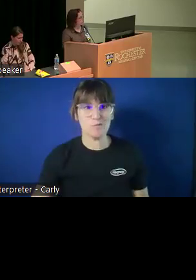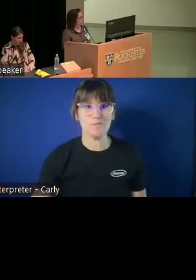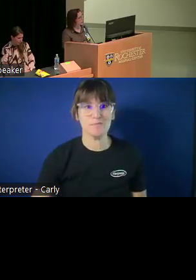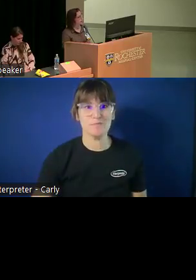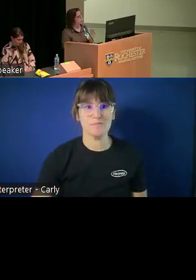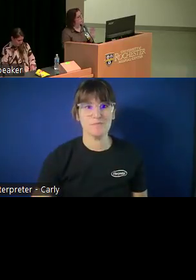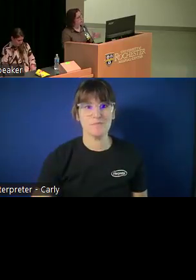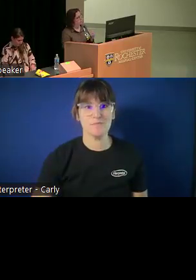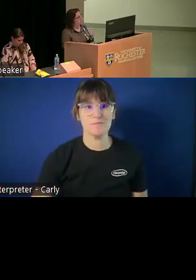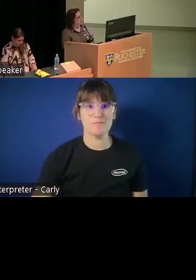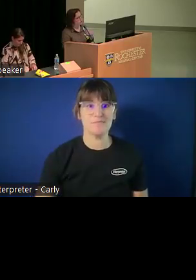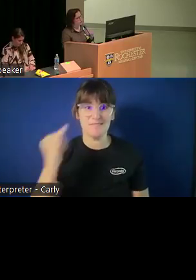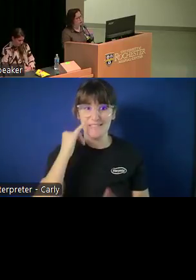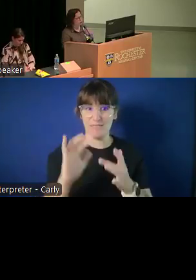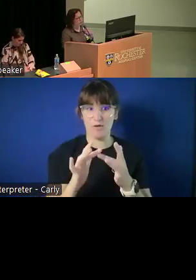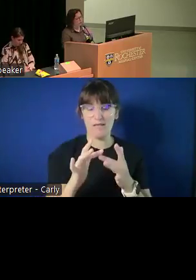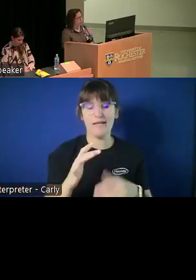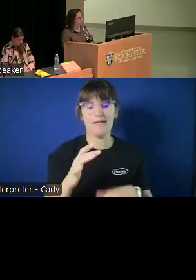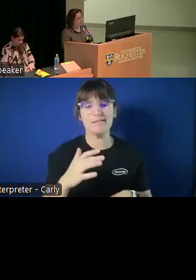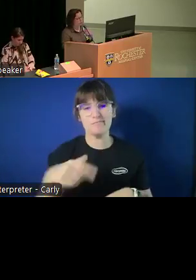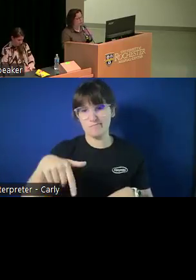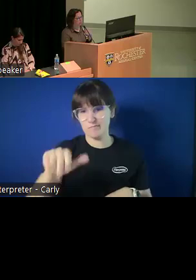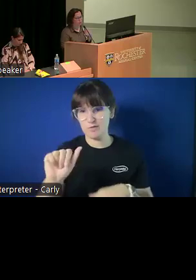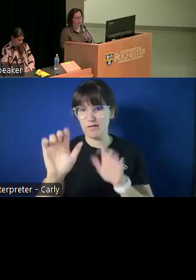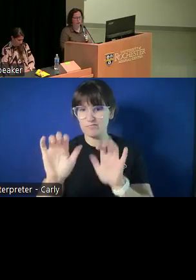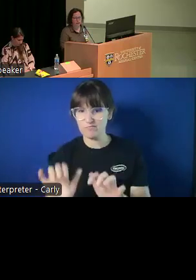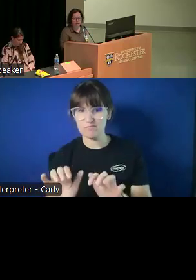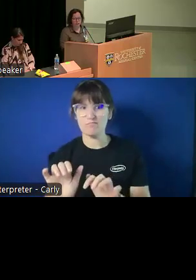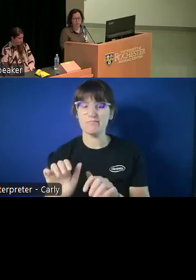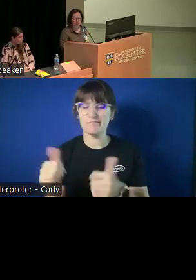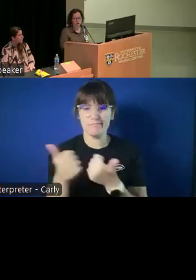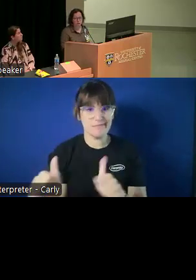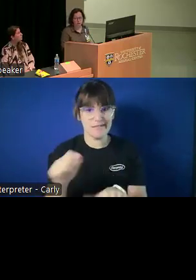online we welcome your questions in the Q&A and you're welcome to input those at any time during